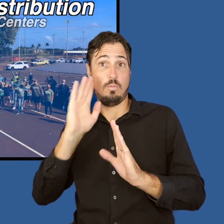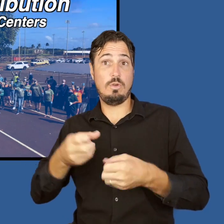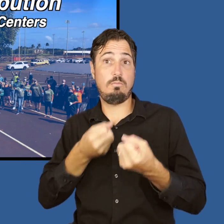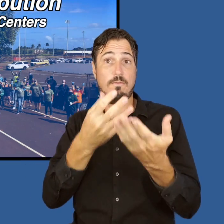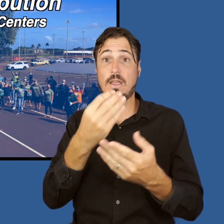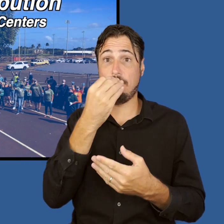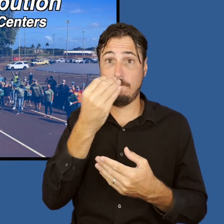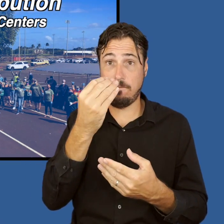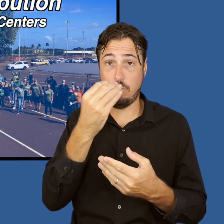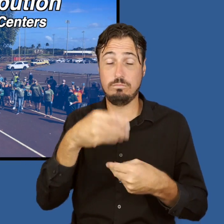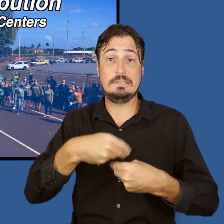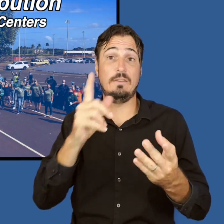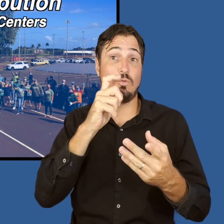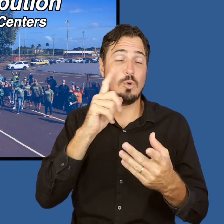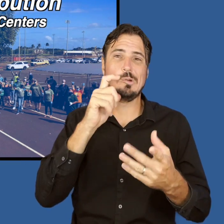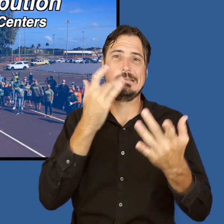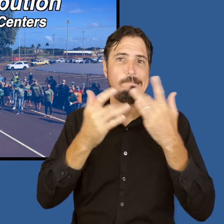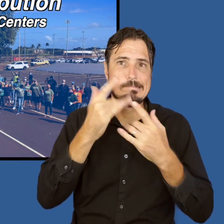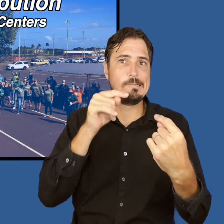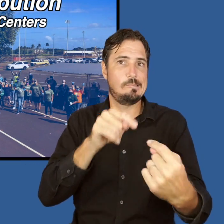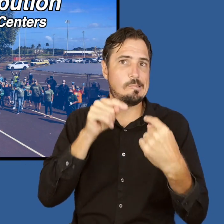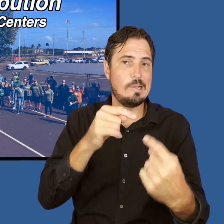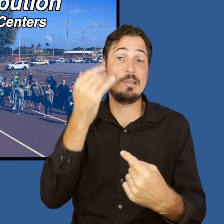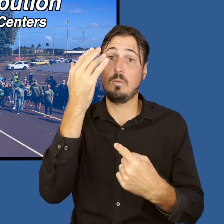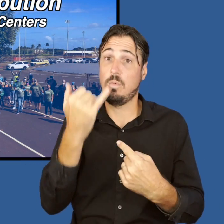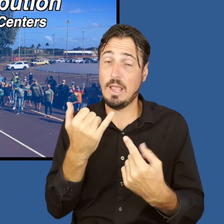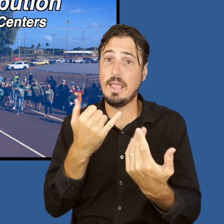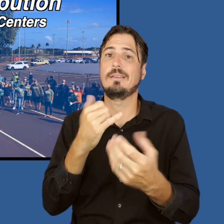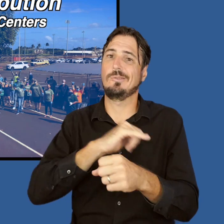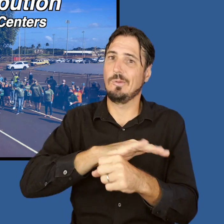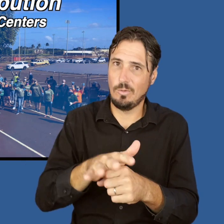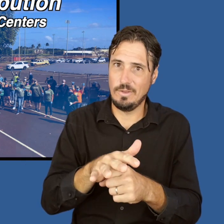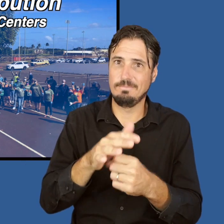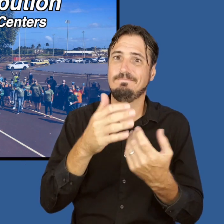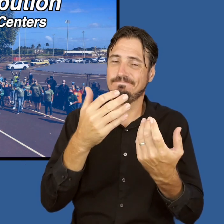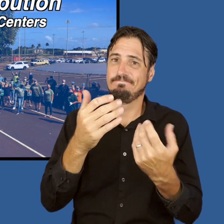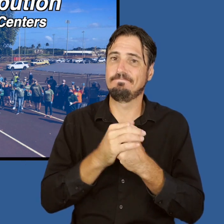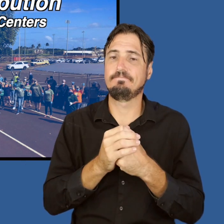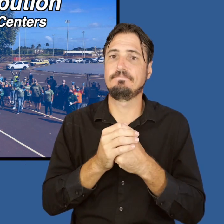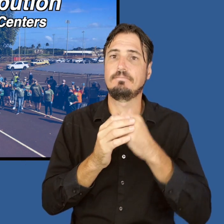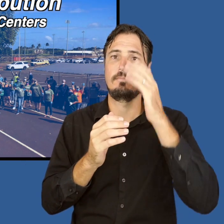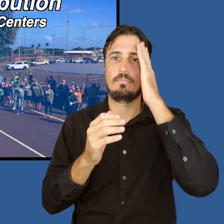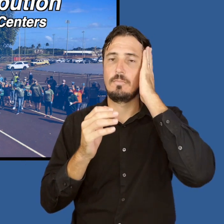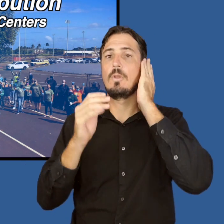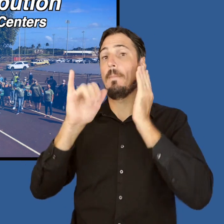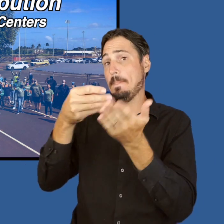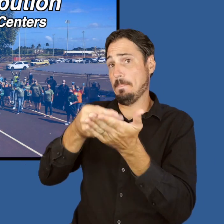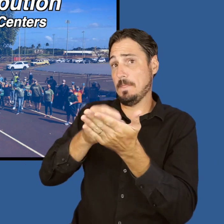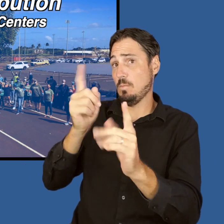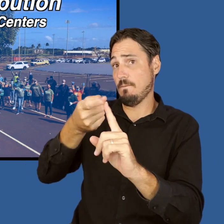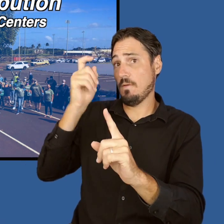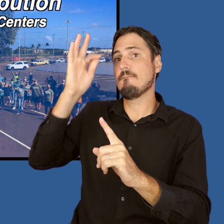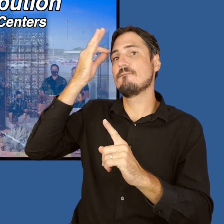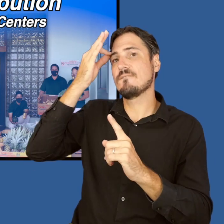insecure individuals and families who have been economically impacted by the COVID-19 pandemic. The program is funded through the federal CARES Act.